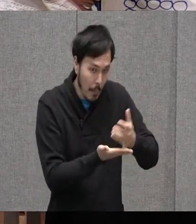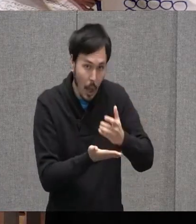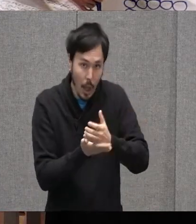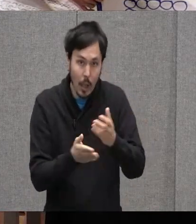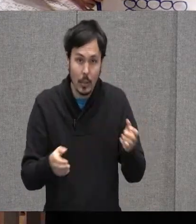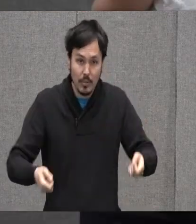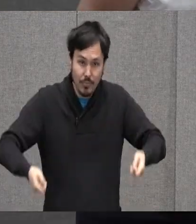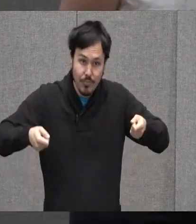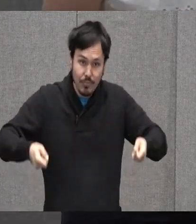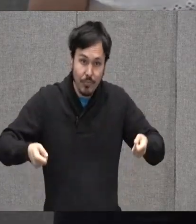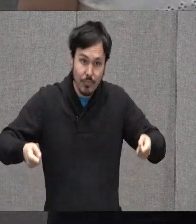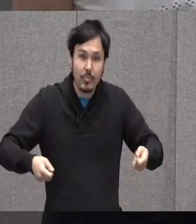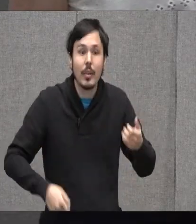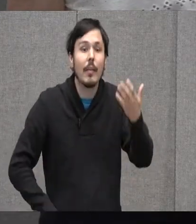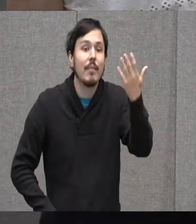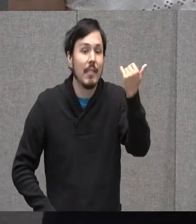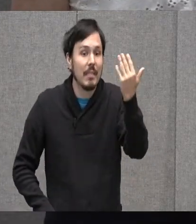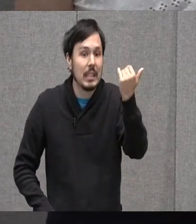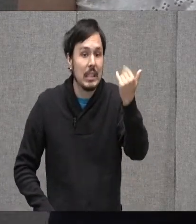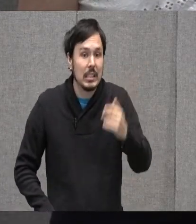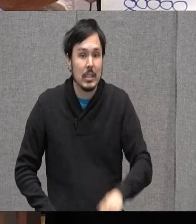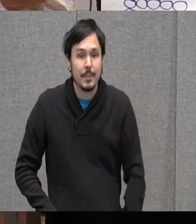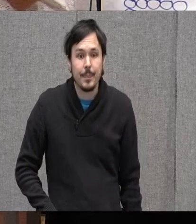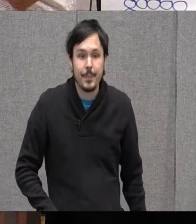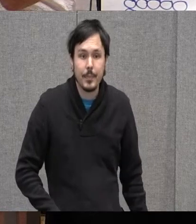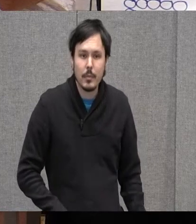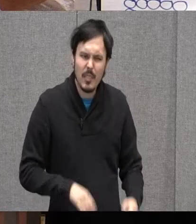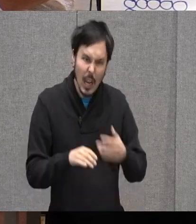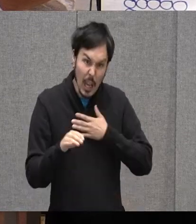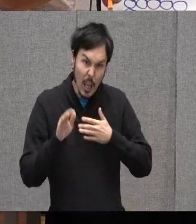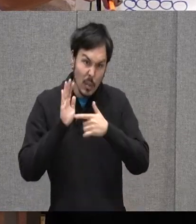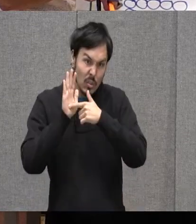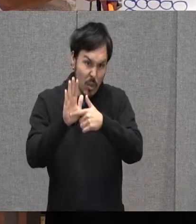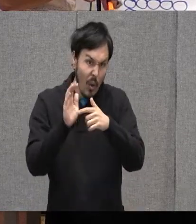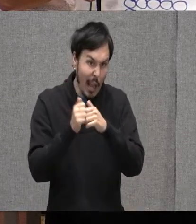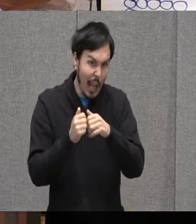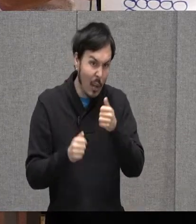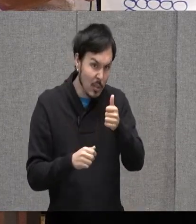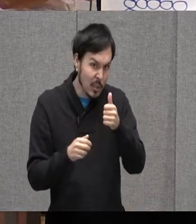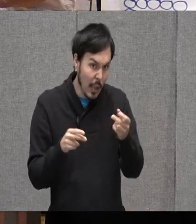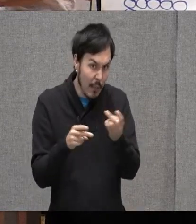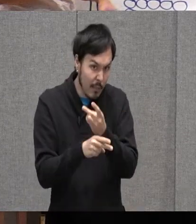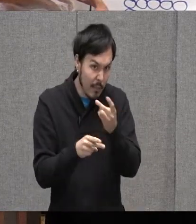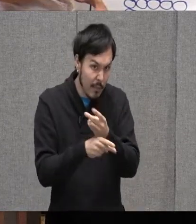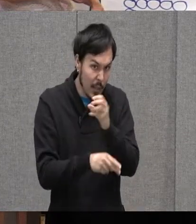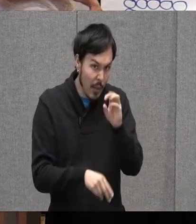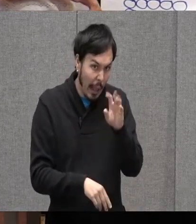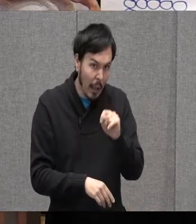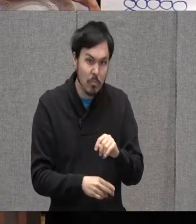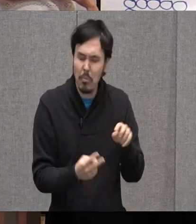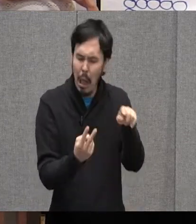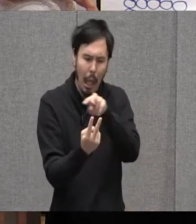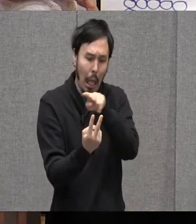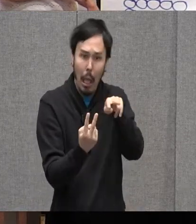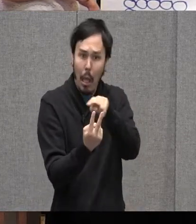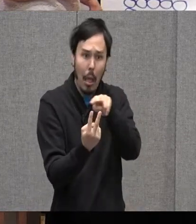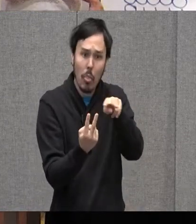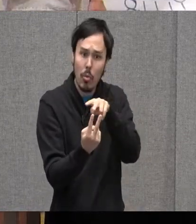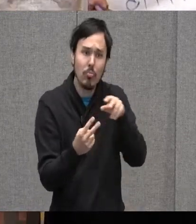15 pots. Did I show how you figured that out? Either one would've been fine.